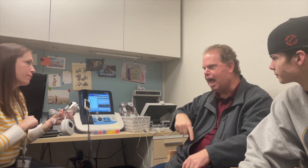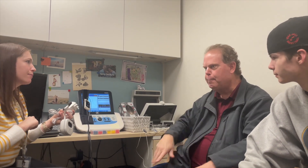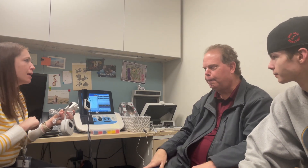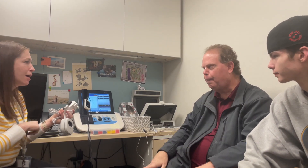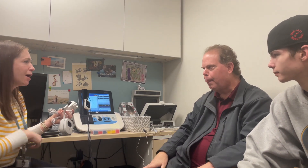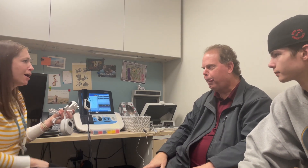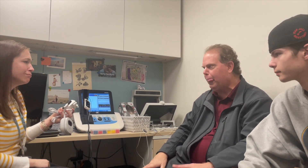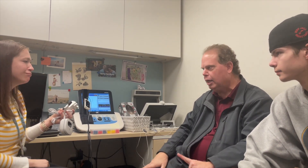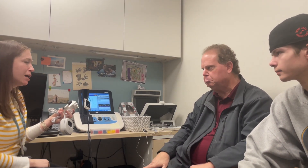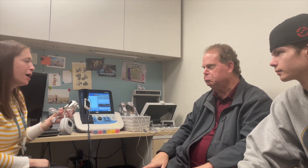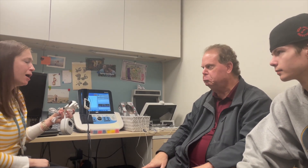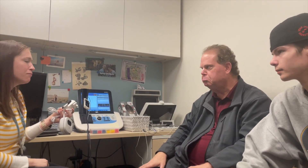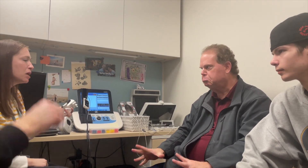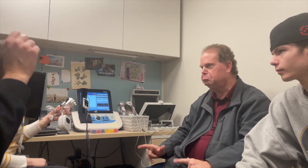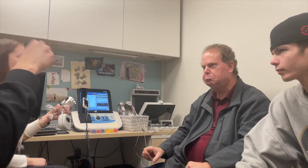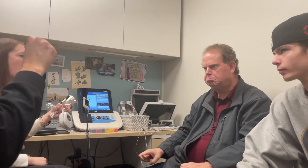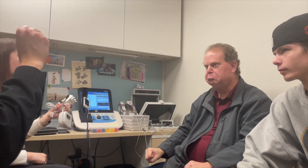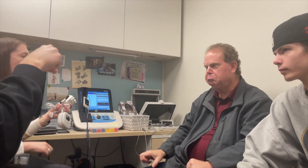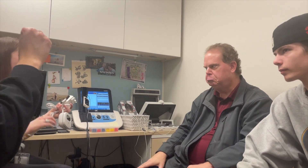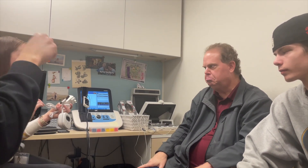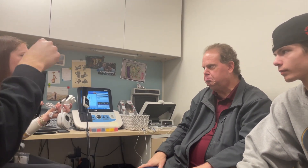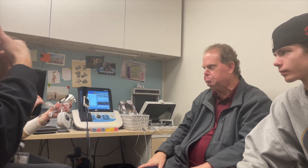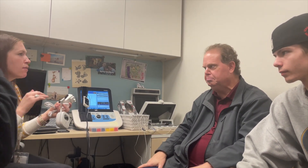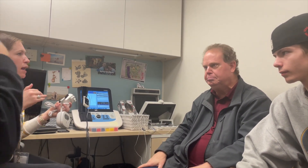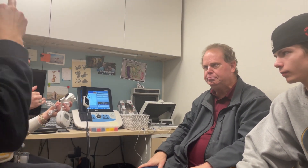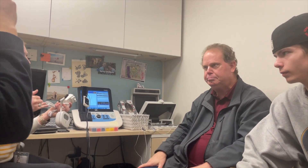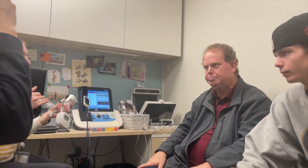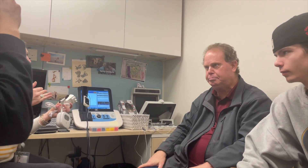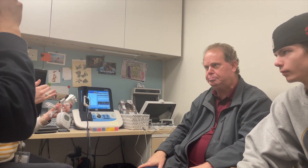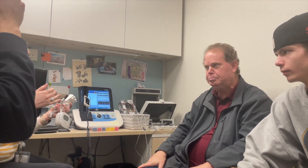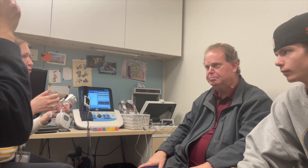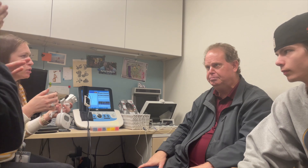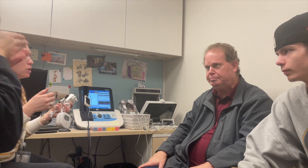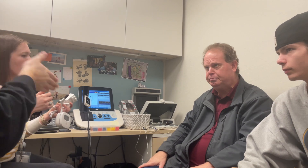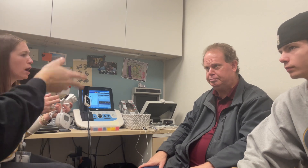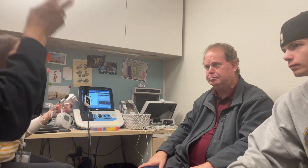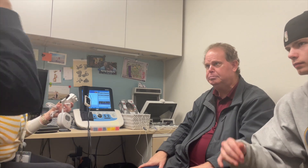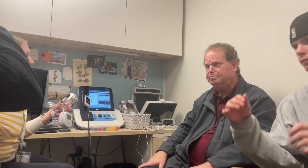time yeah yeah I'm hoping that after you wear it for a little while we get